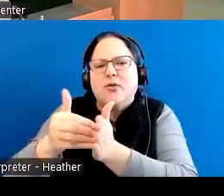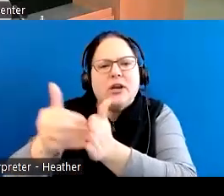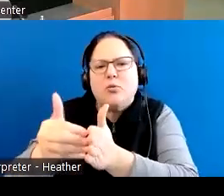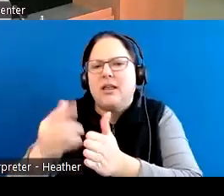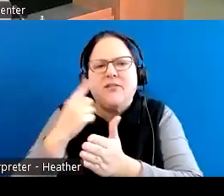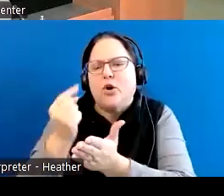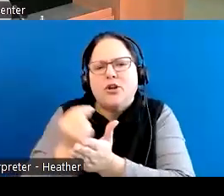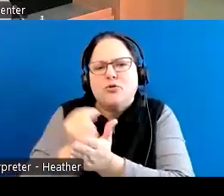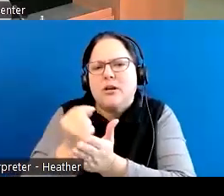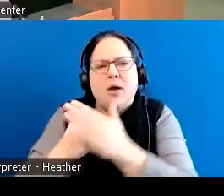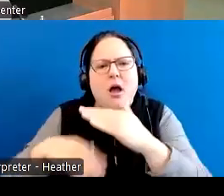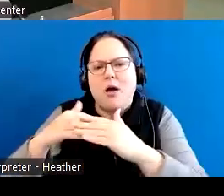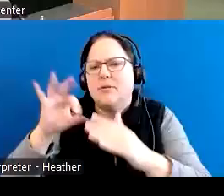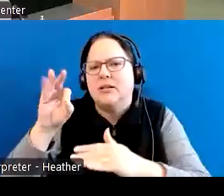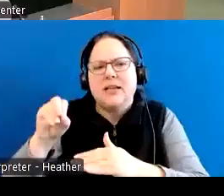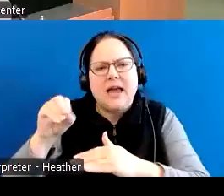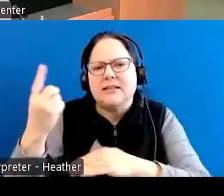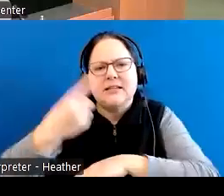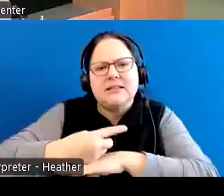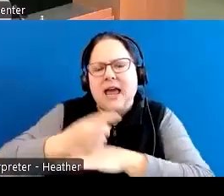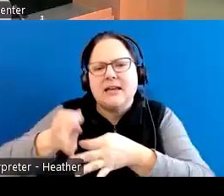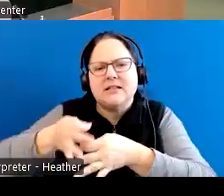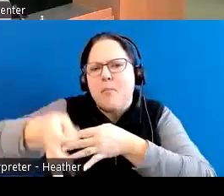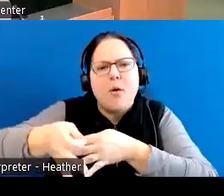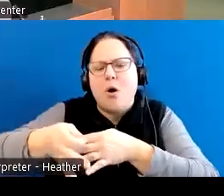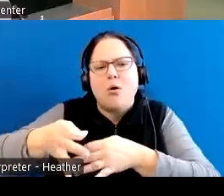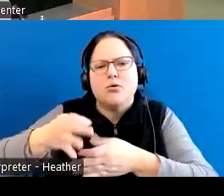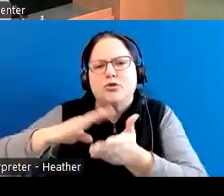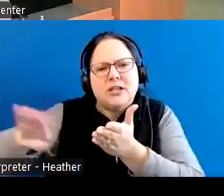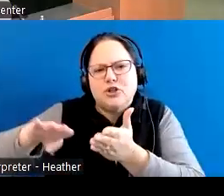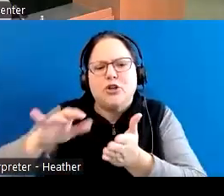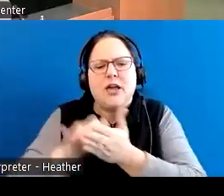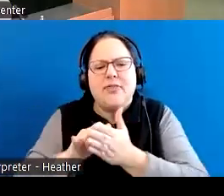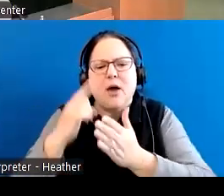days post discharge. And that was for CPETP presentations and readmissions to the unit.